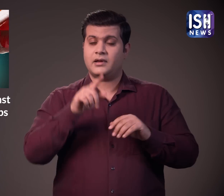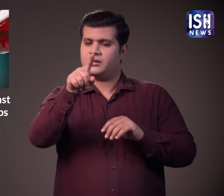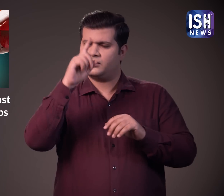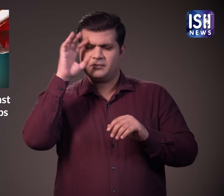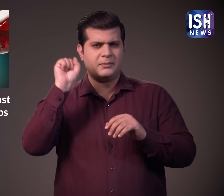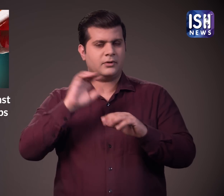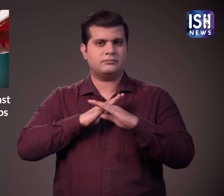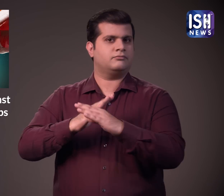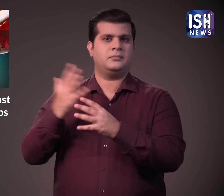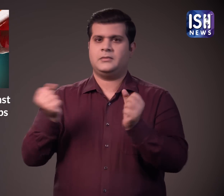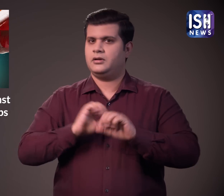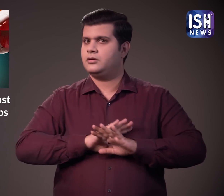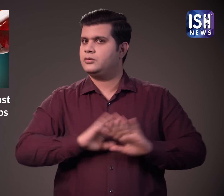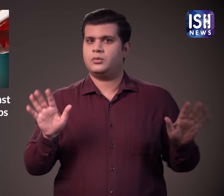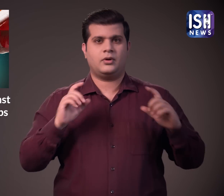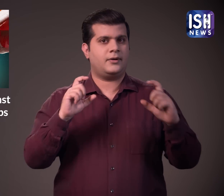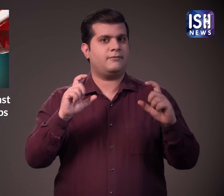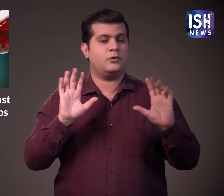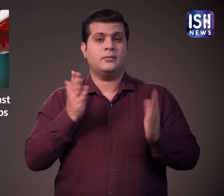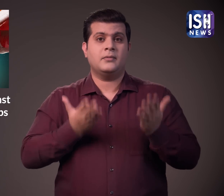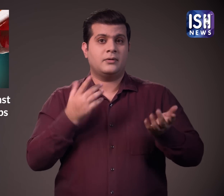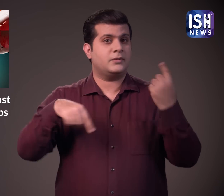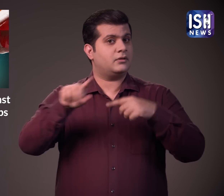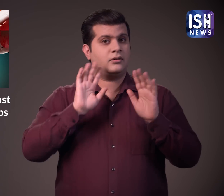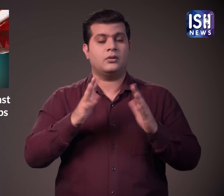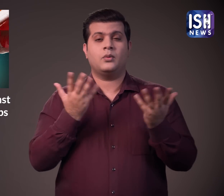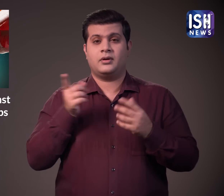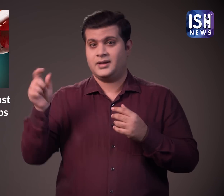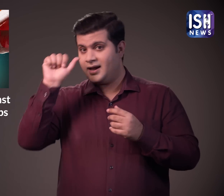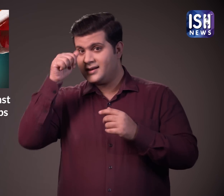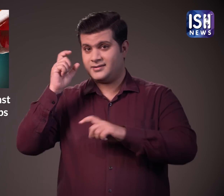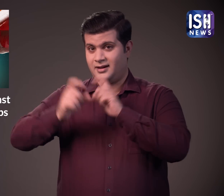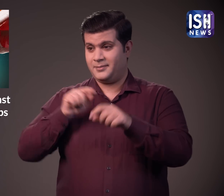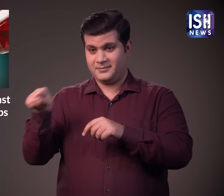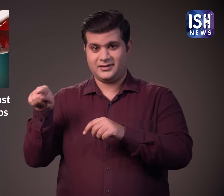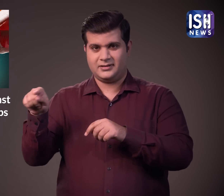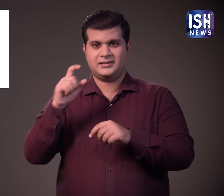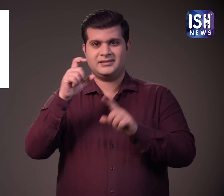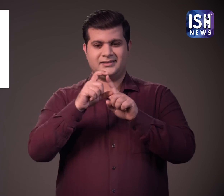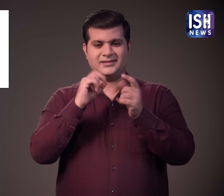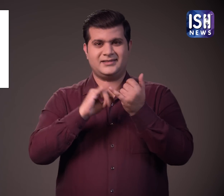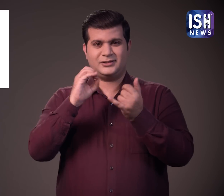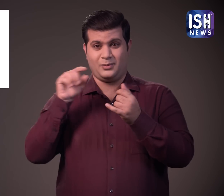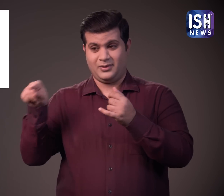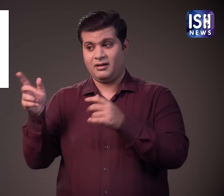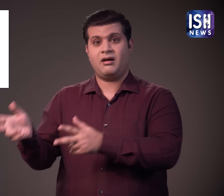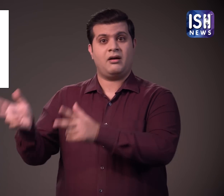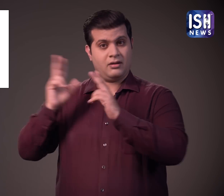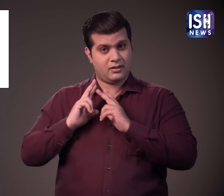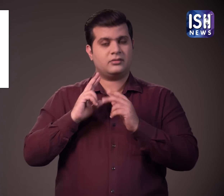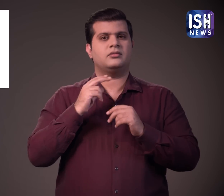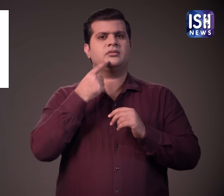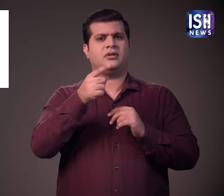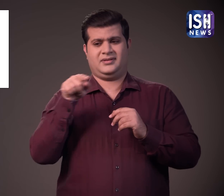Remember to not buy these anymore. India's Central Drugs Standard Control Organisation informed us at WHO